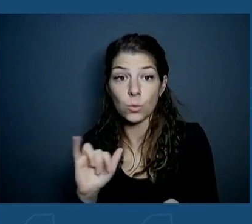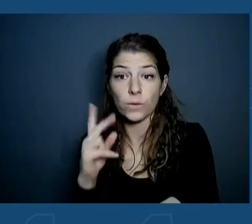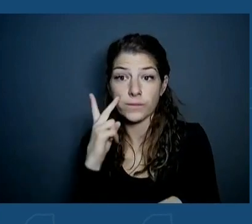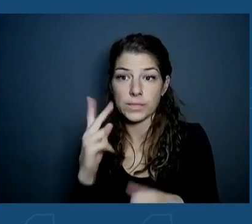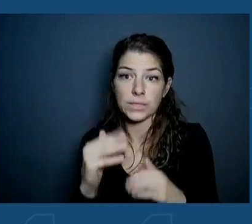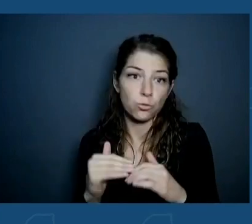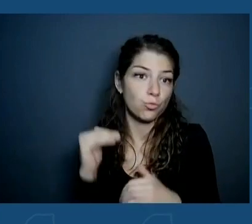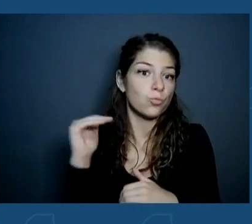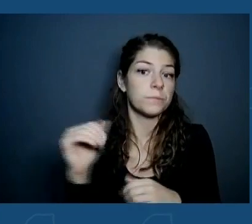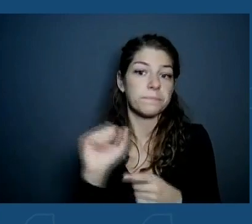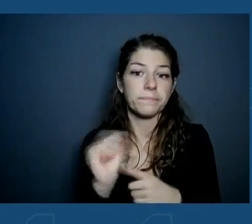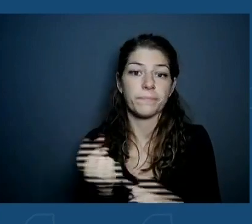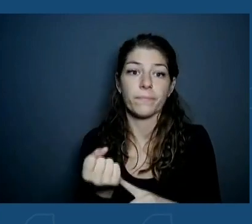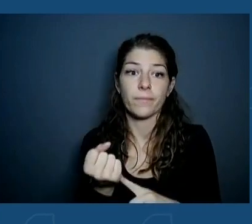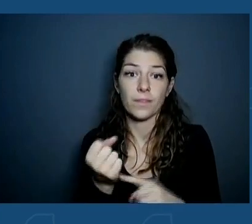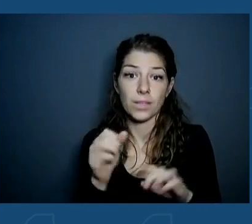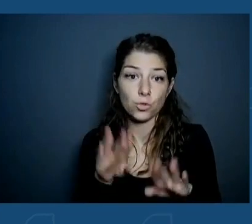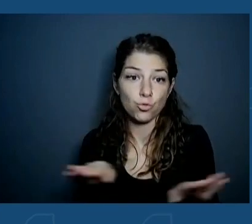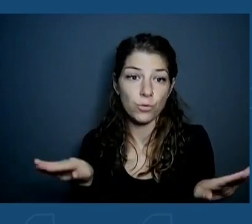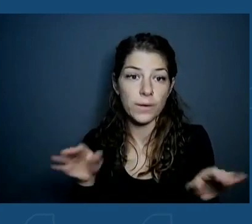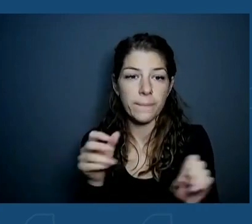WE ARE SAYING DO IT AGAIN.